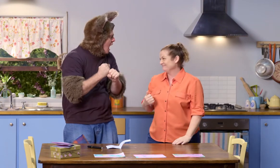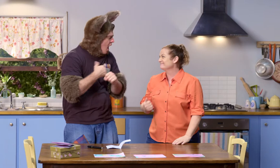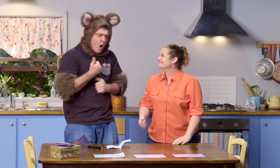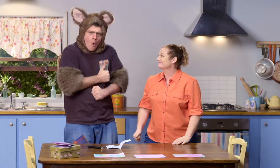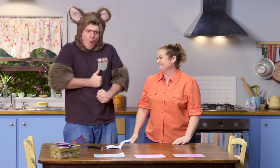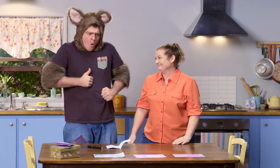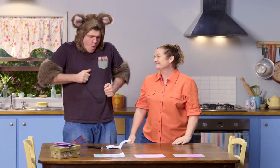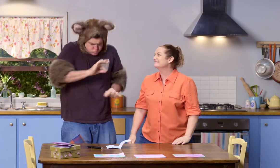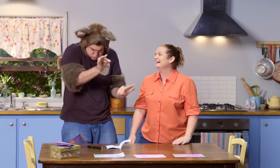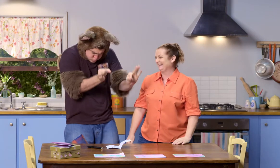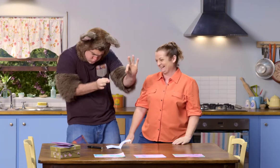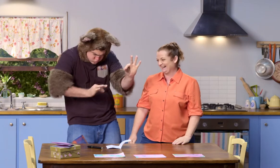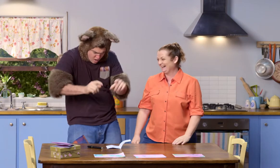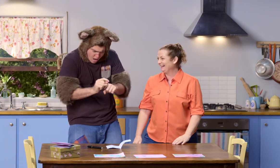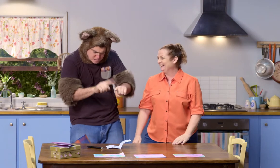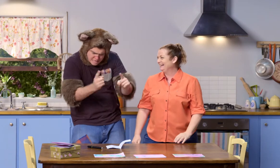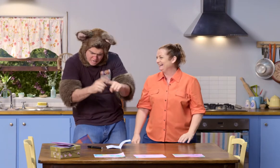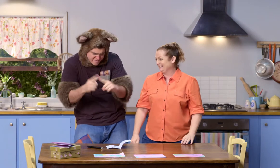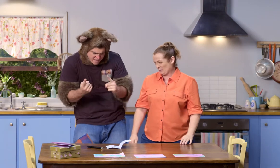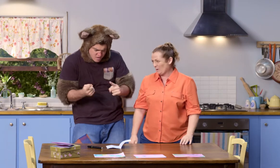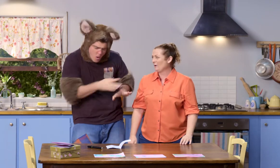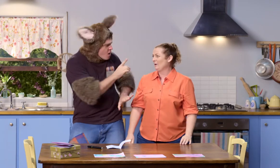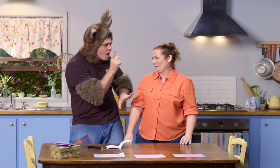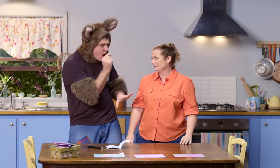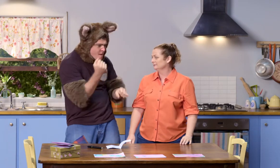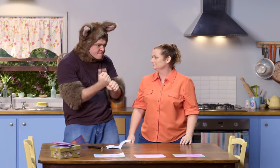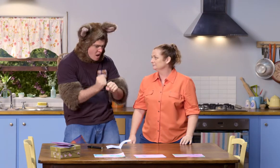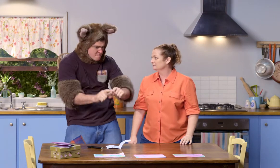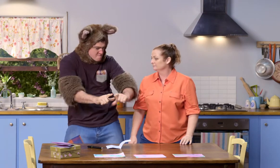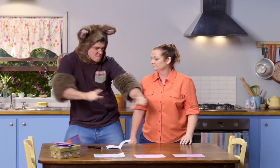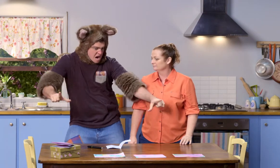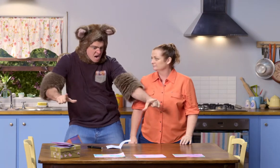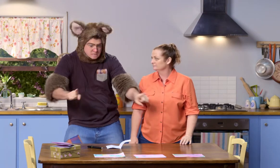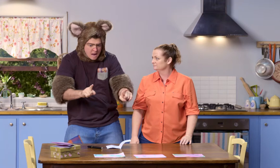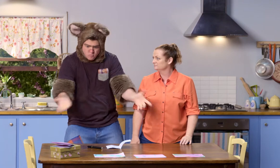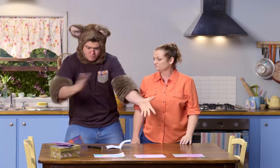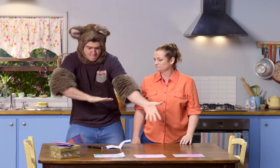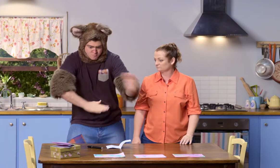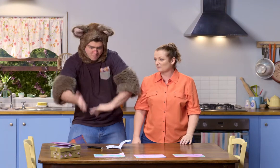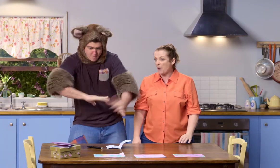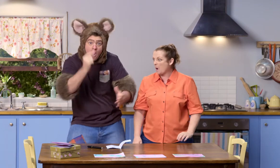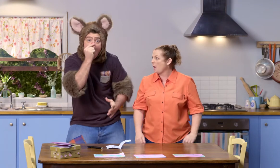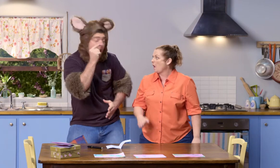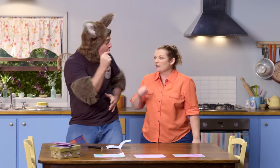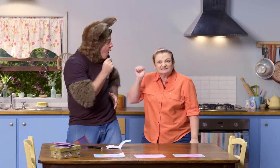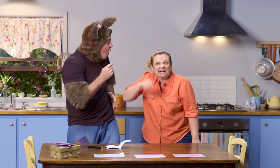I've really enjoyed making all the different patterns. We could make a really big one and use it as wrapping paper.